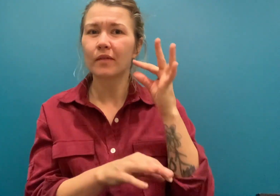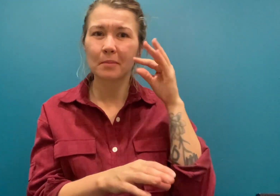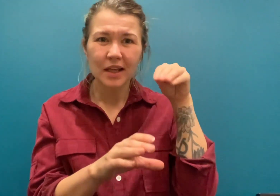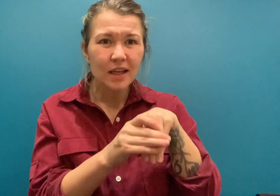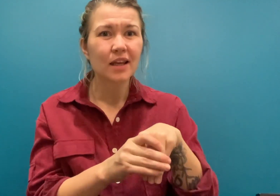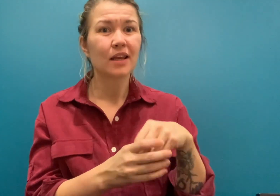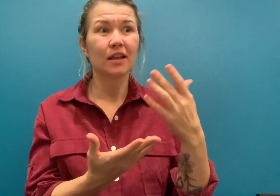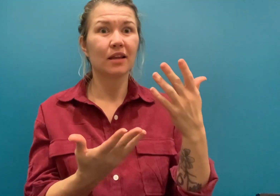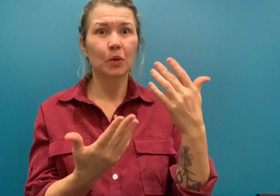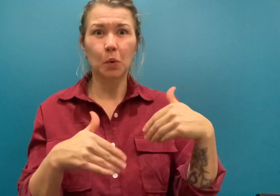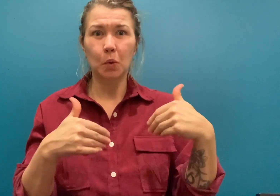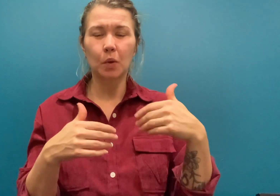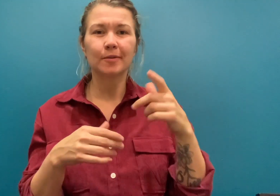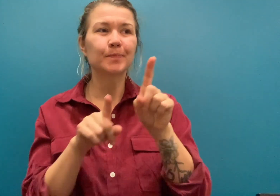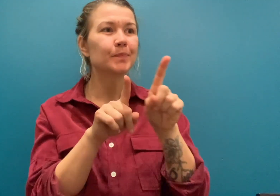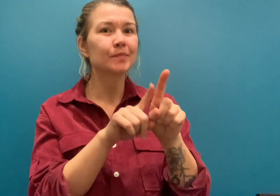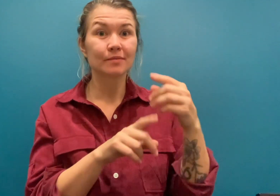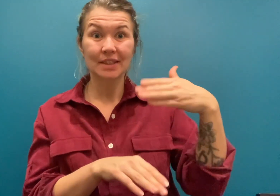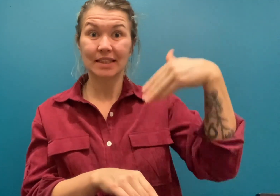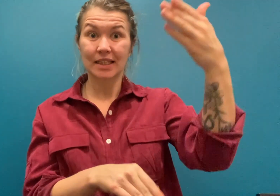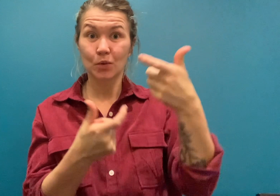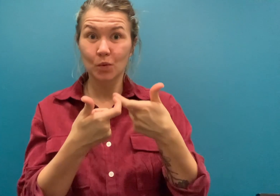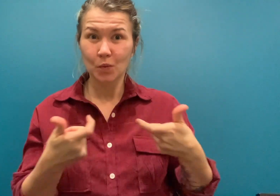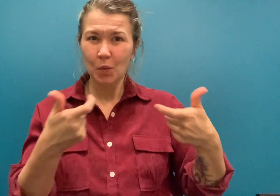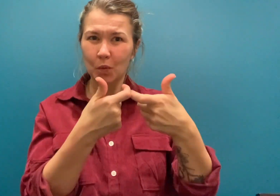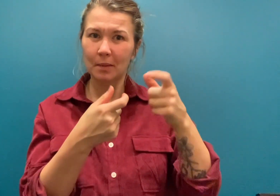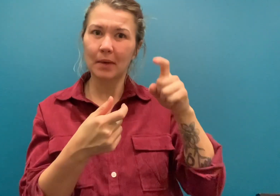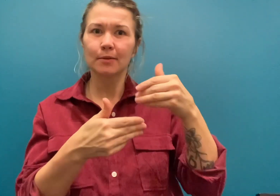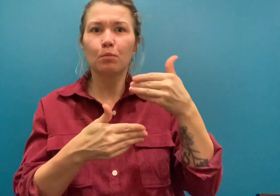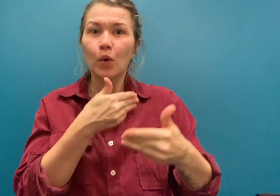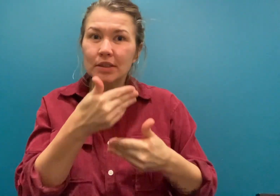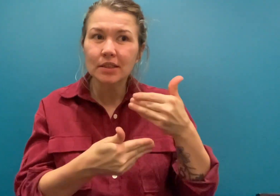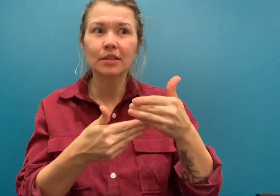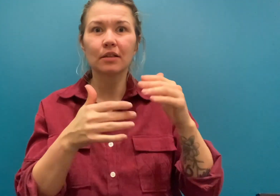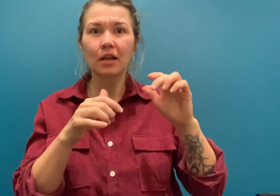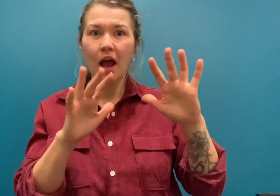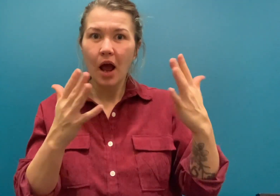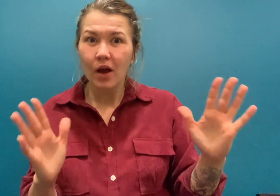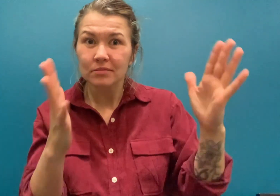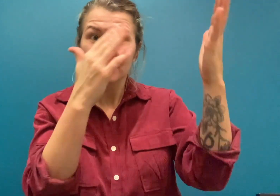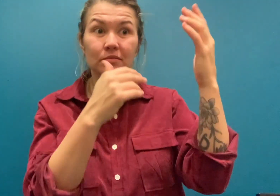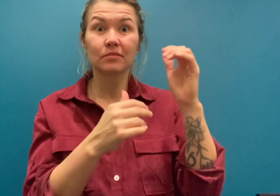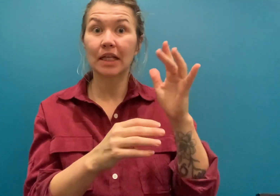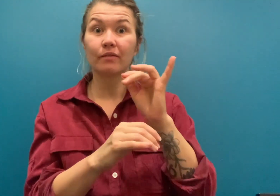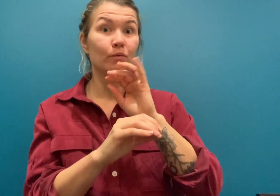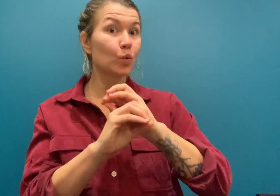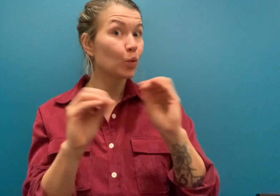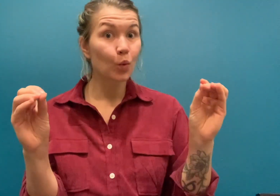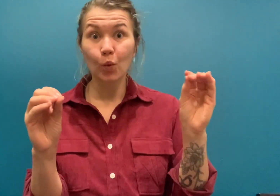that women be included especially at the next Congress and trying to enlist people which would be difficult